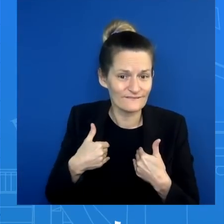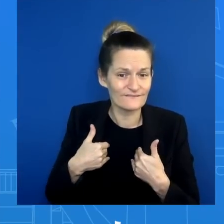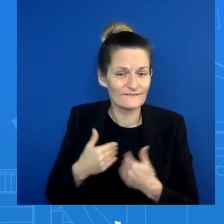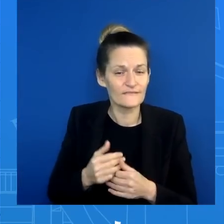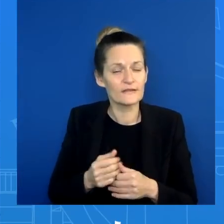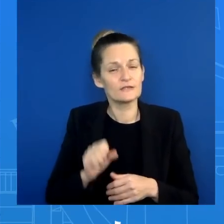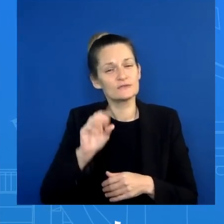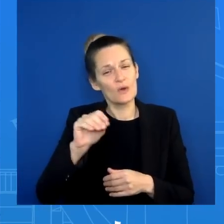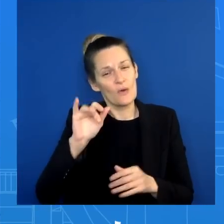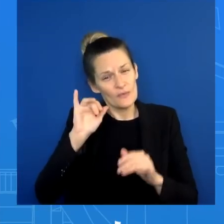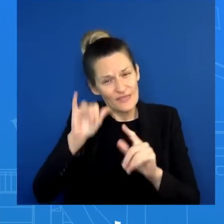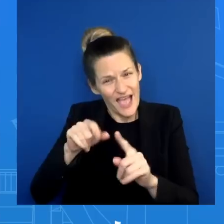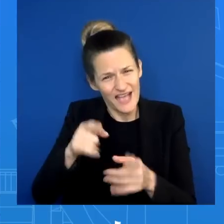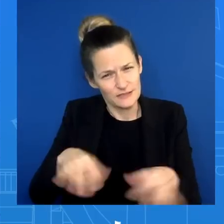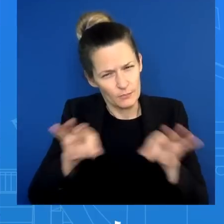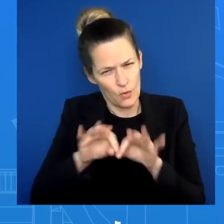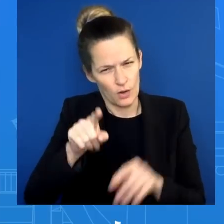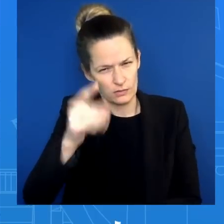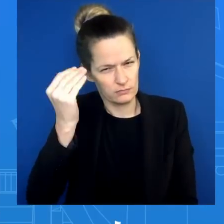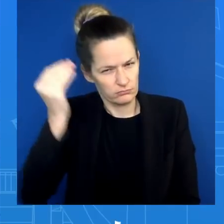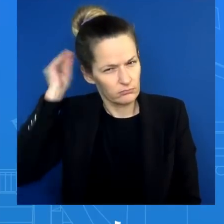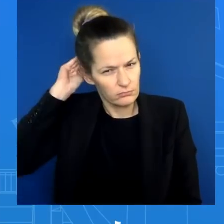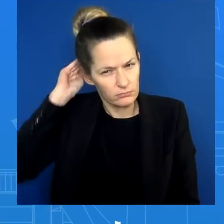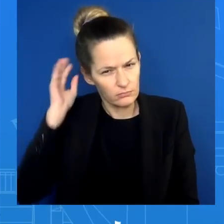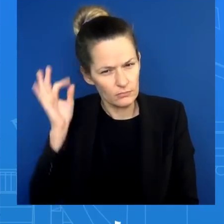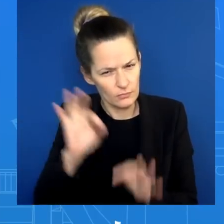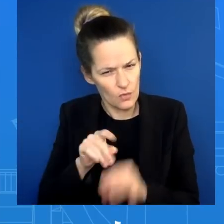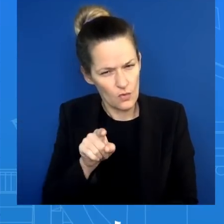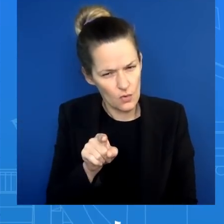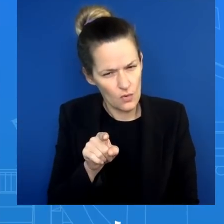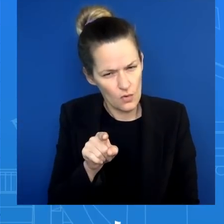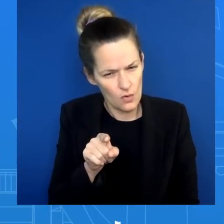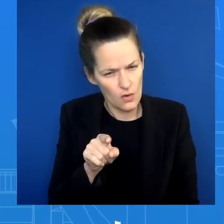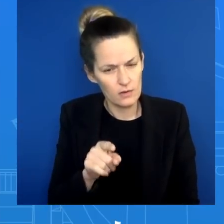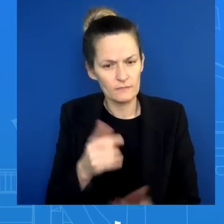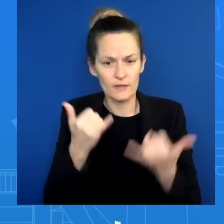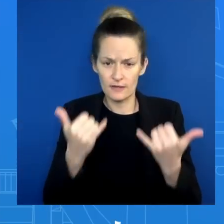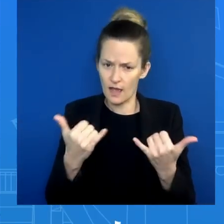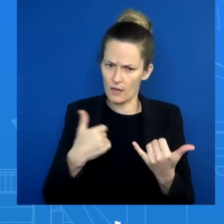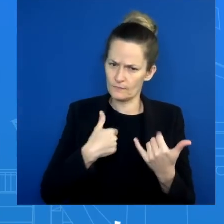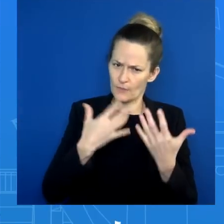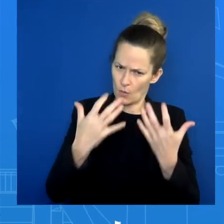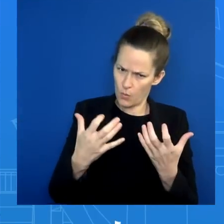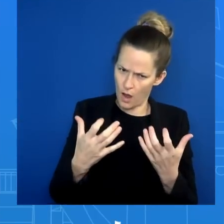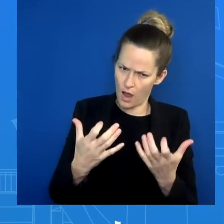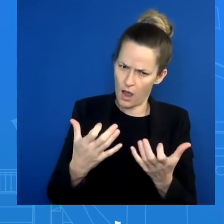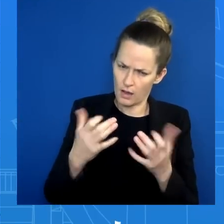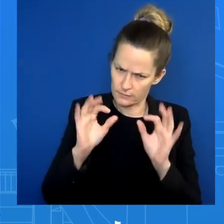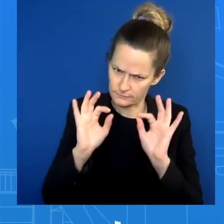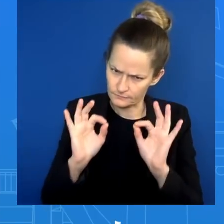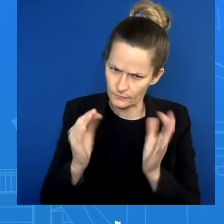Look, but just to reiterate what my colleague said yesterday, the domestic the domestic policy adviser,